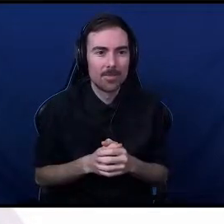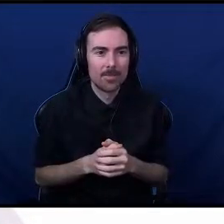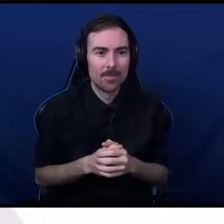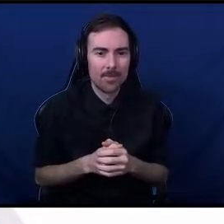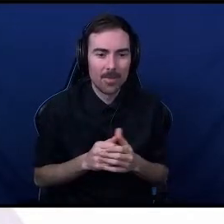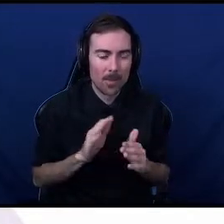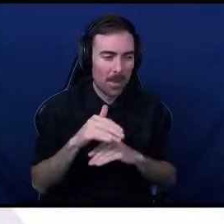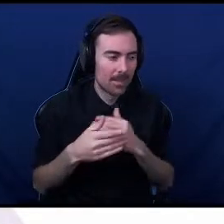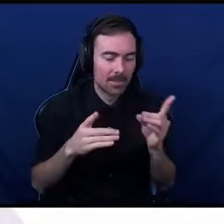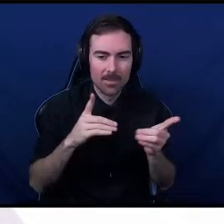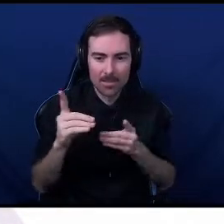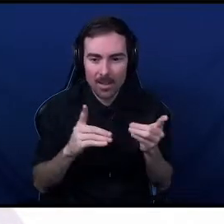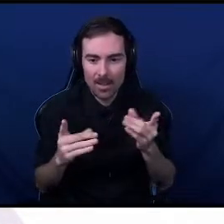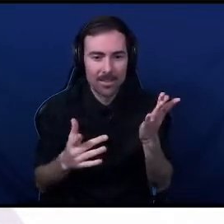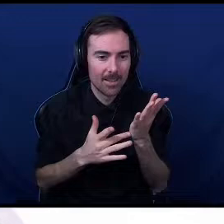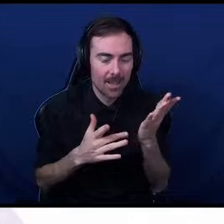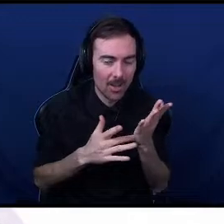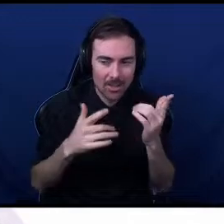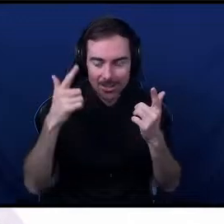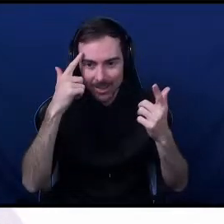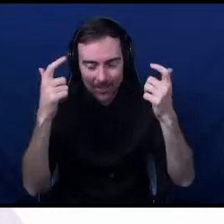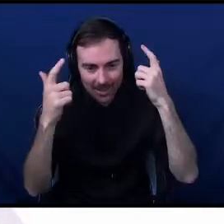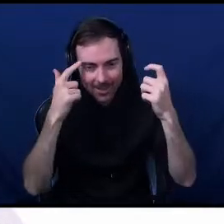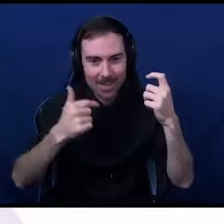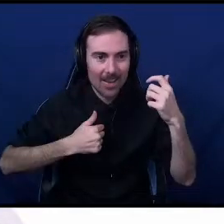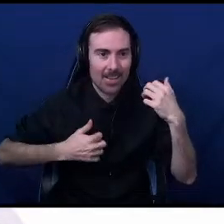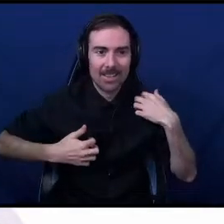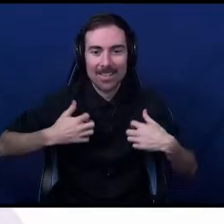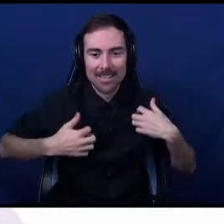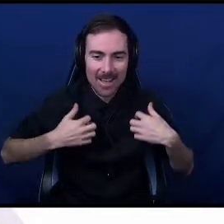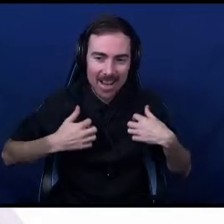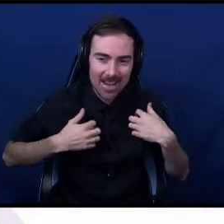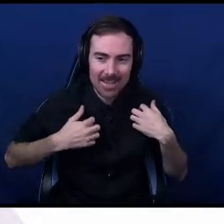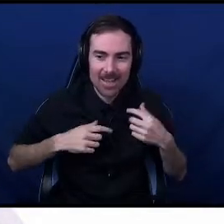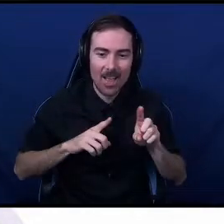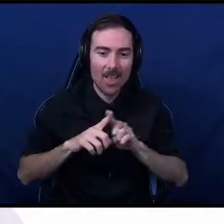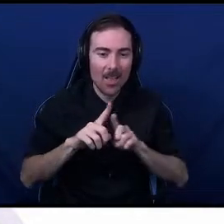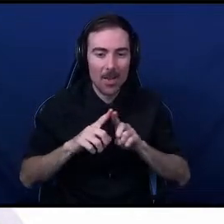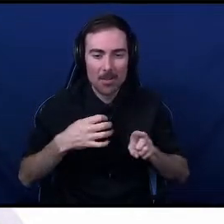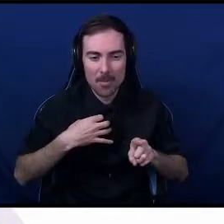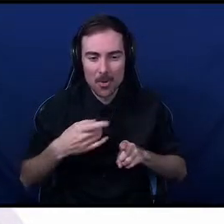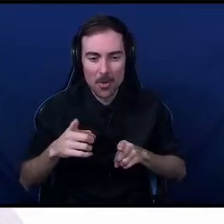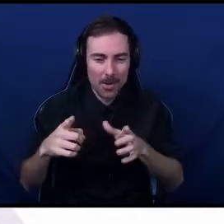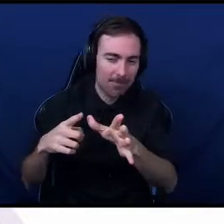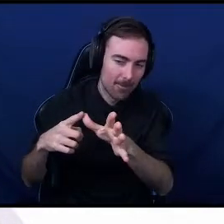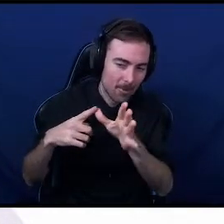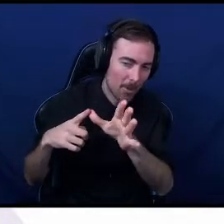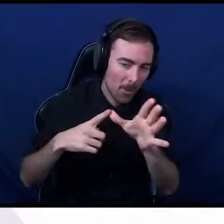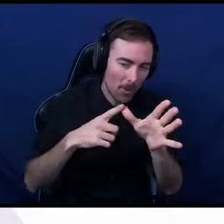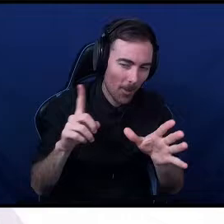innovation. So I'm really excited to get right on some questions. But no, the first one is for you,